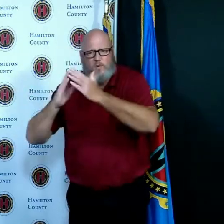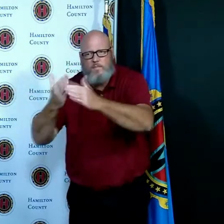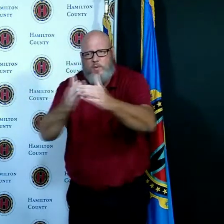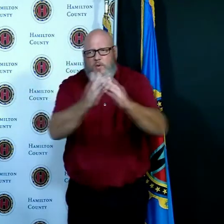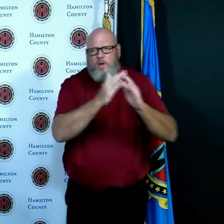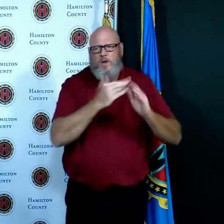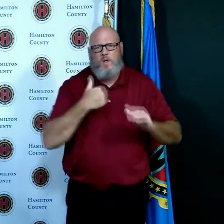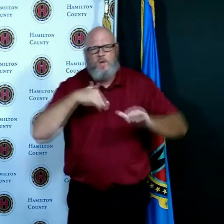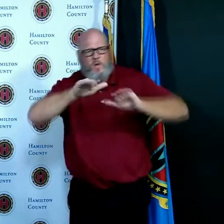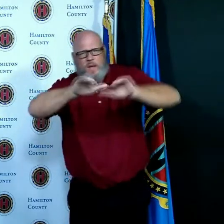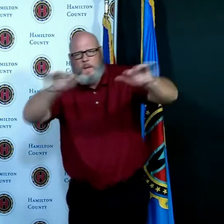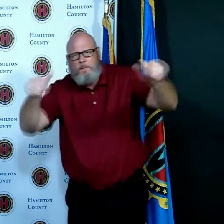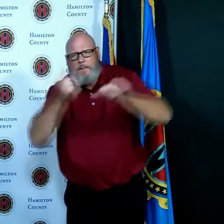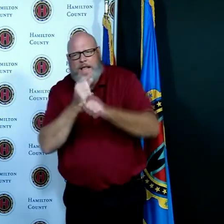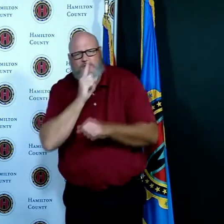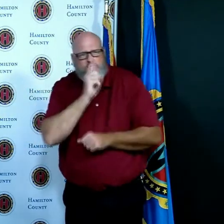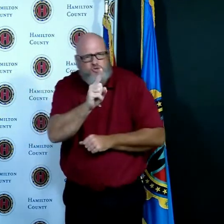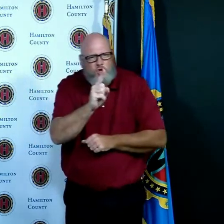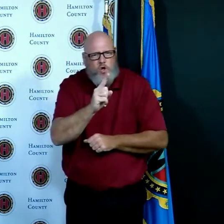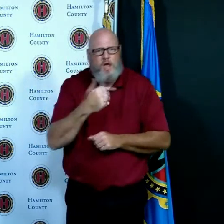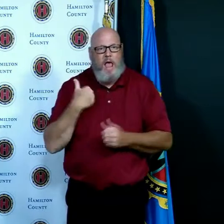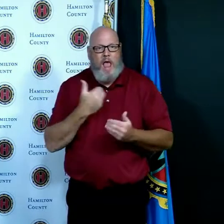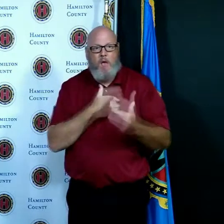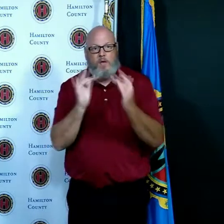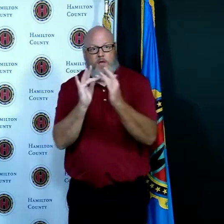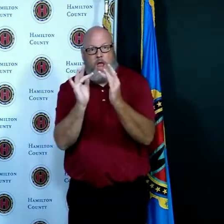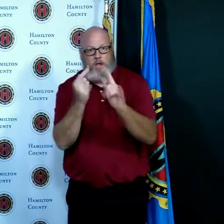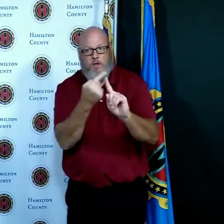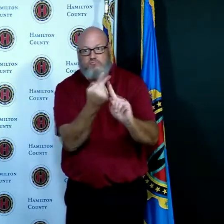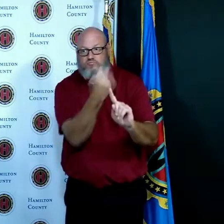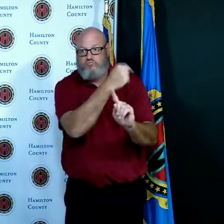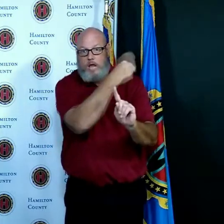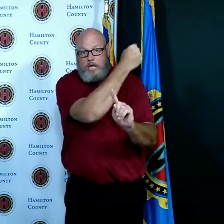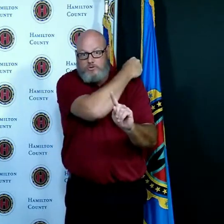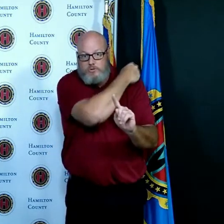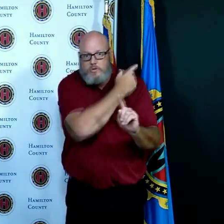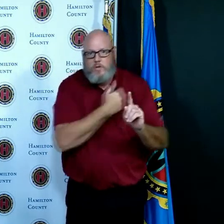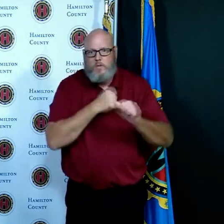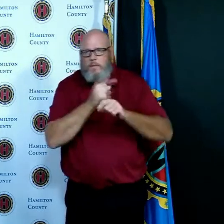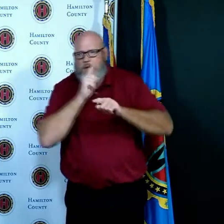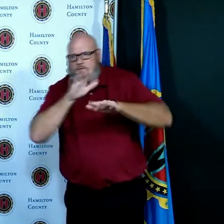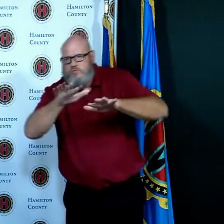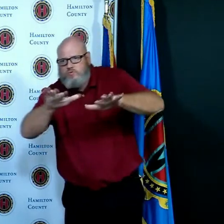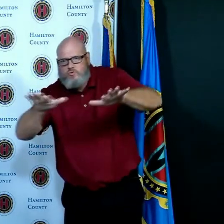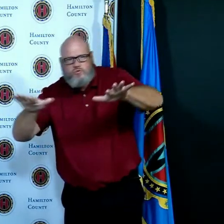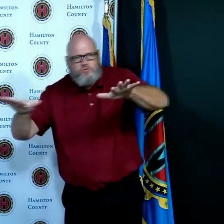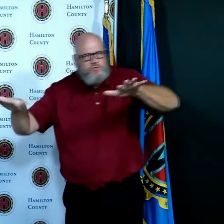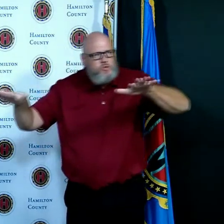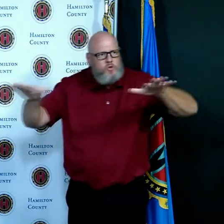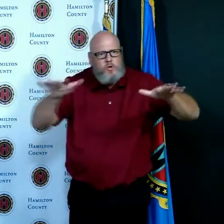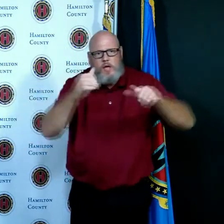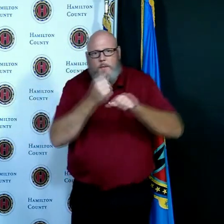folks that have been in close contact and to help slow this Covid-19 through this work we've had great success working with folks that have